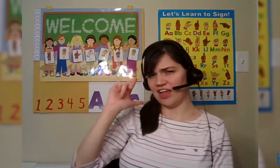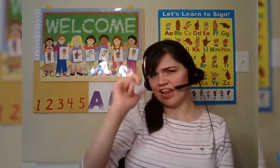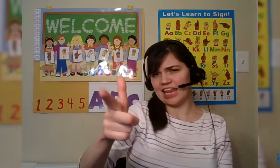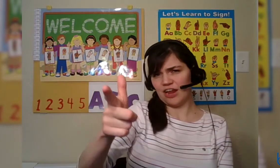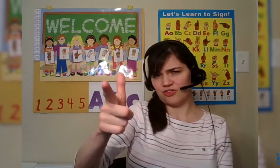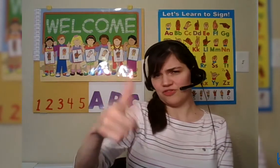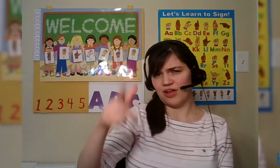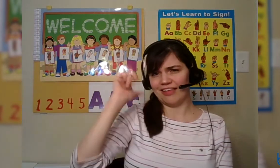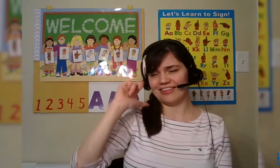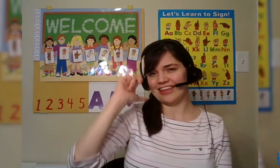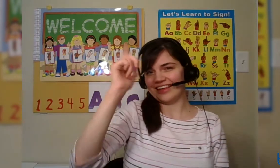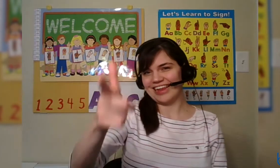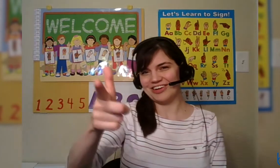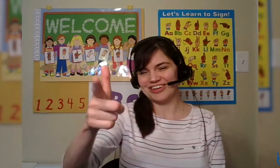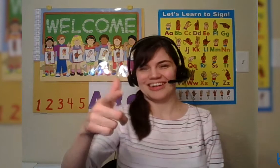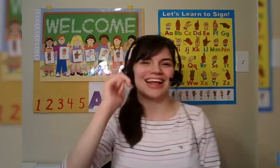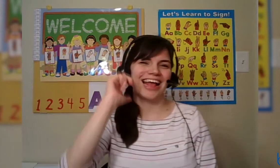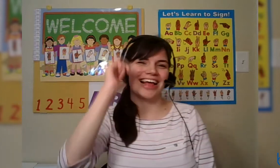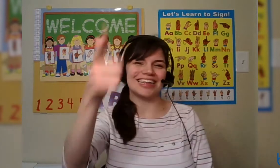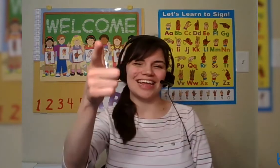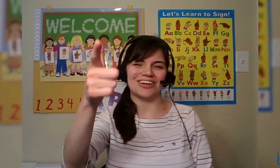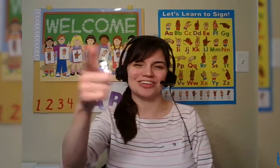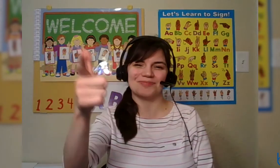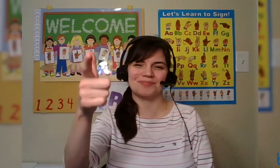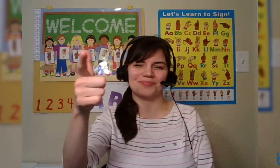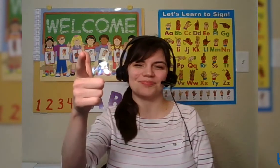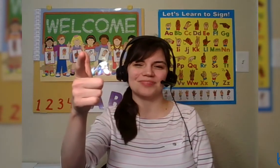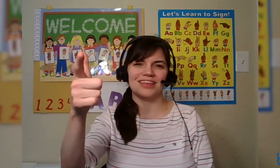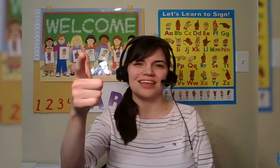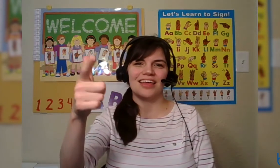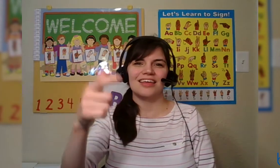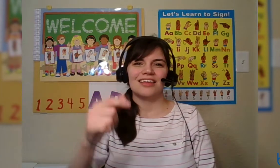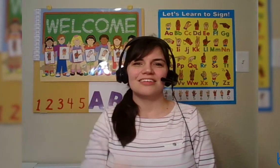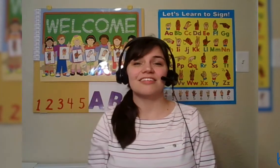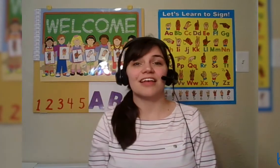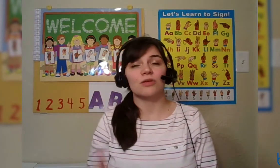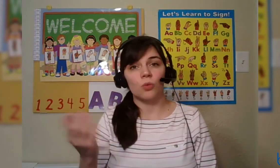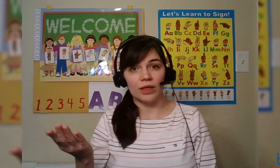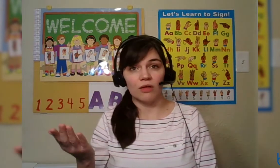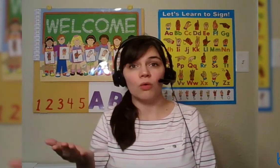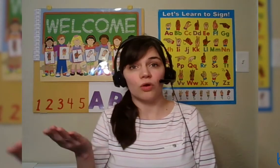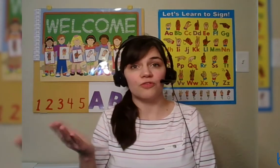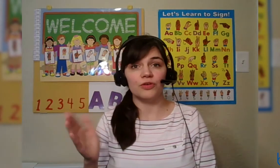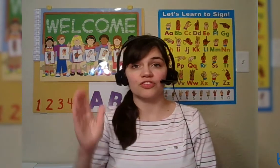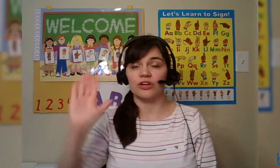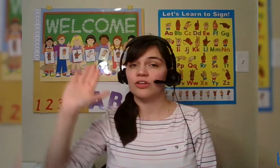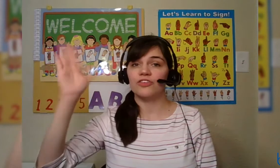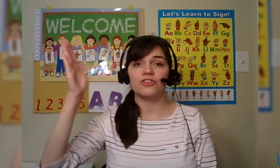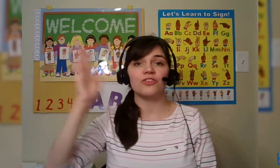Later dude! I'll see you later! Later. To sign will or future, just use a